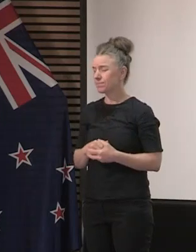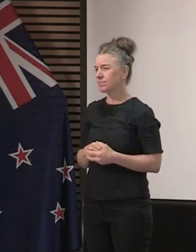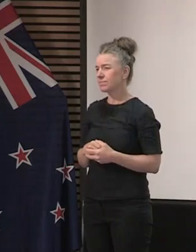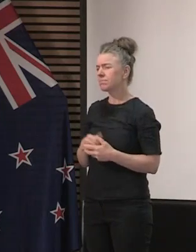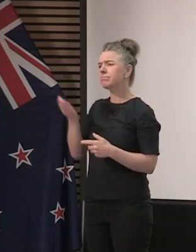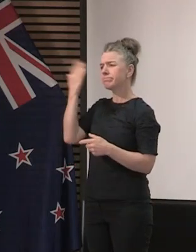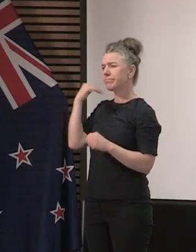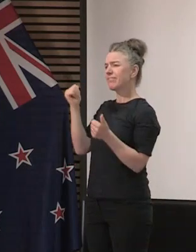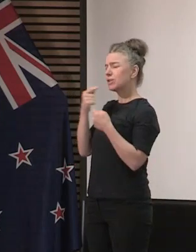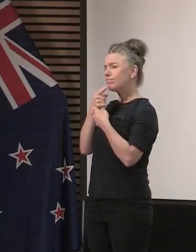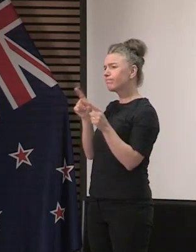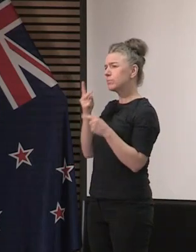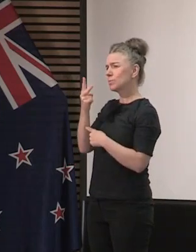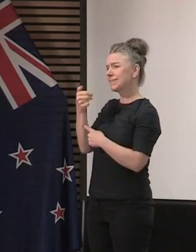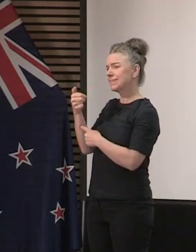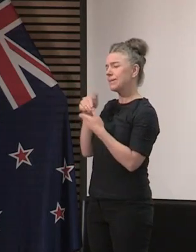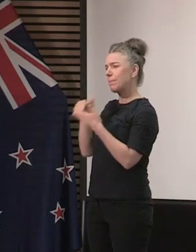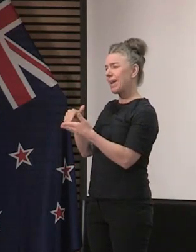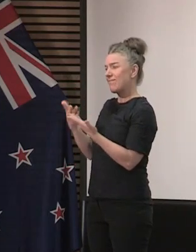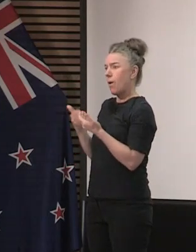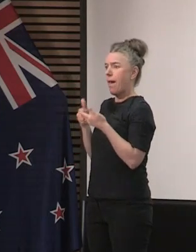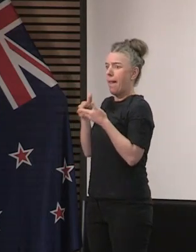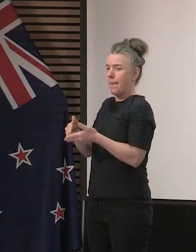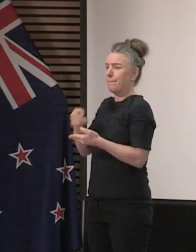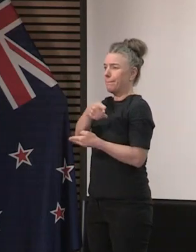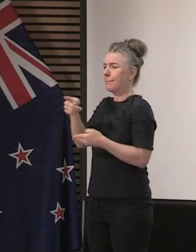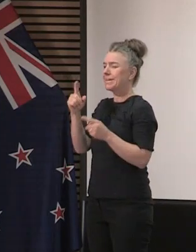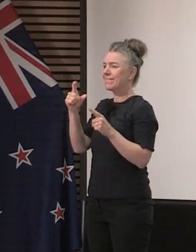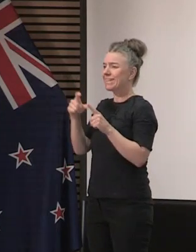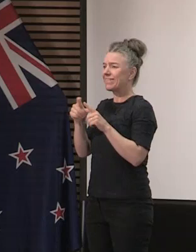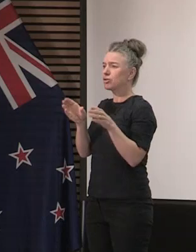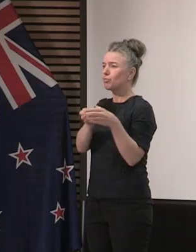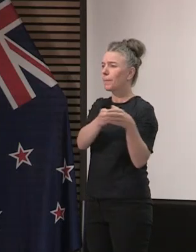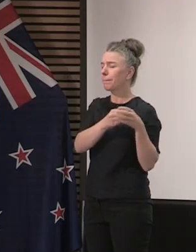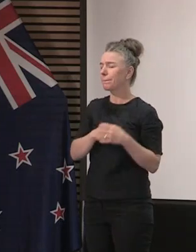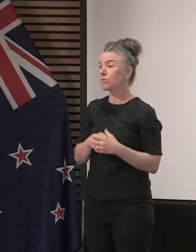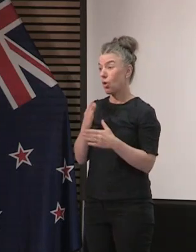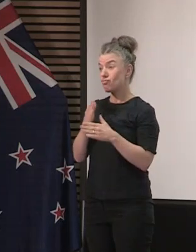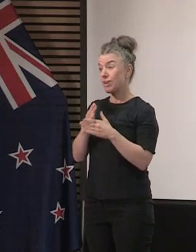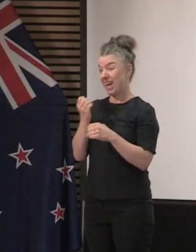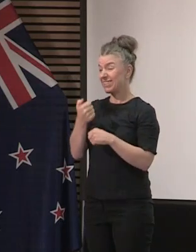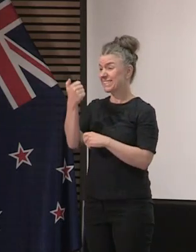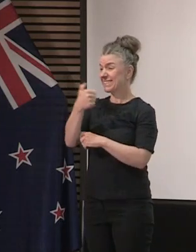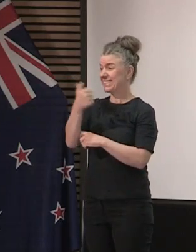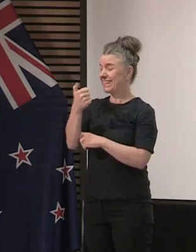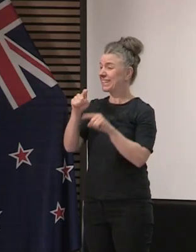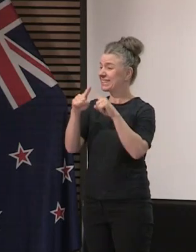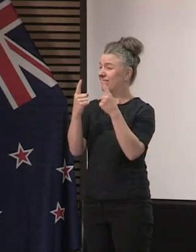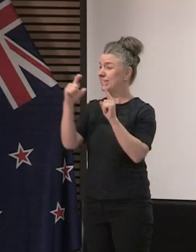accommodation where it's required. That follows the immediate assistance, you will remember, some time ago of $27